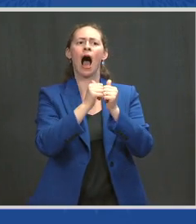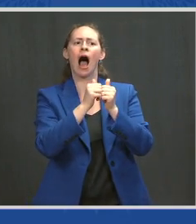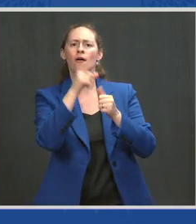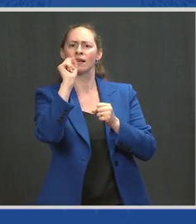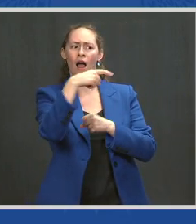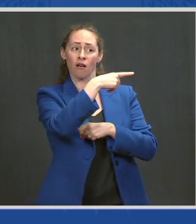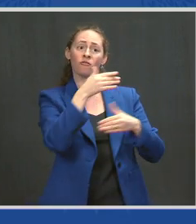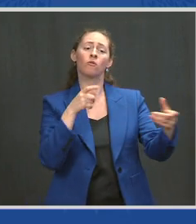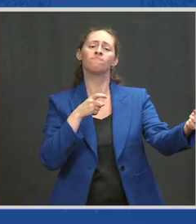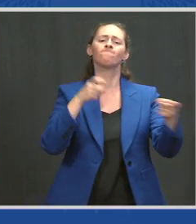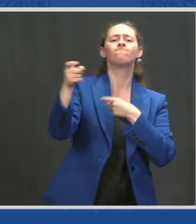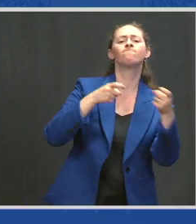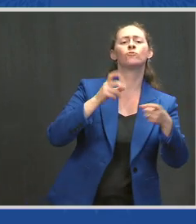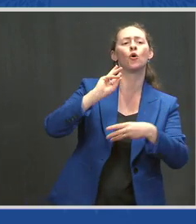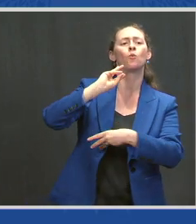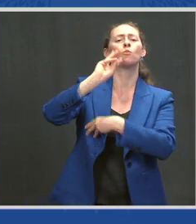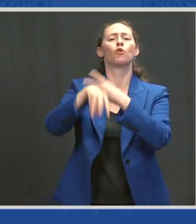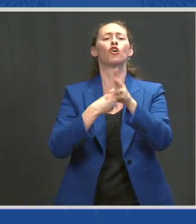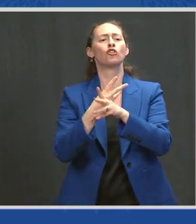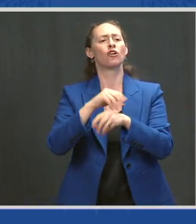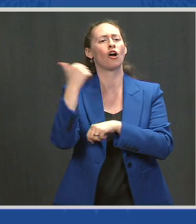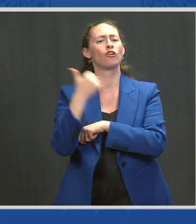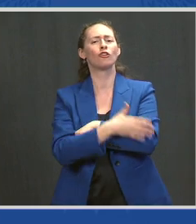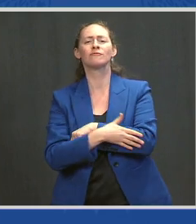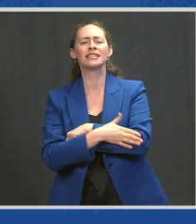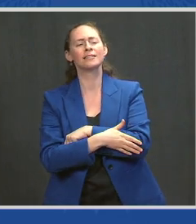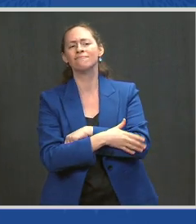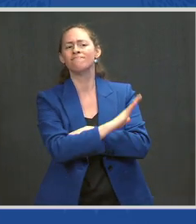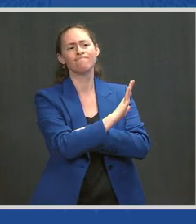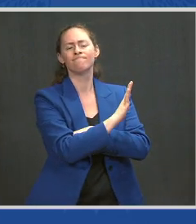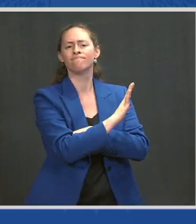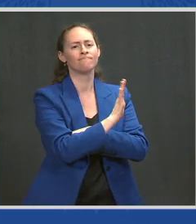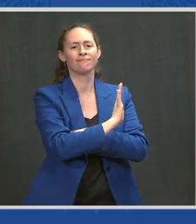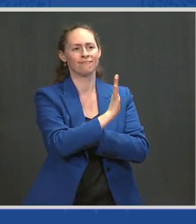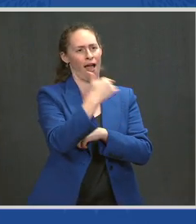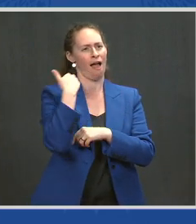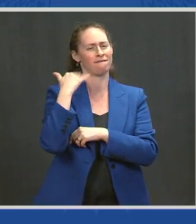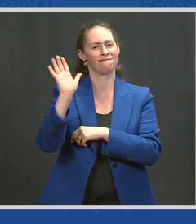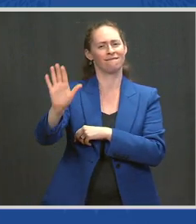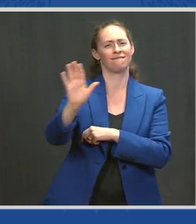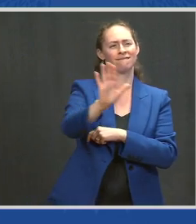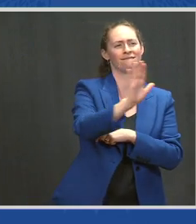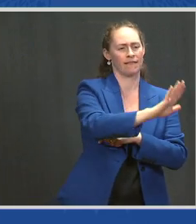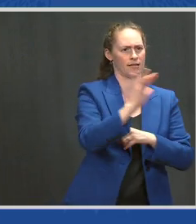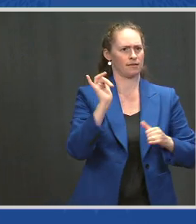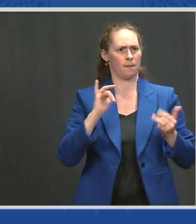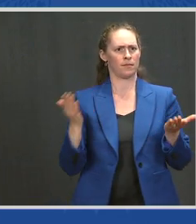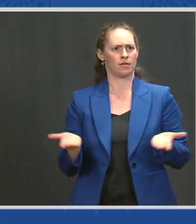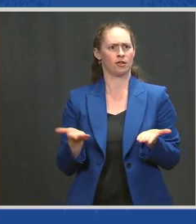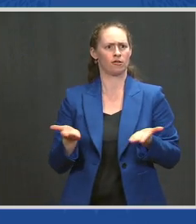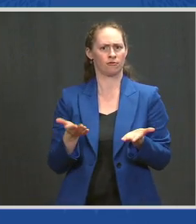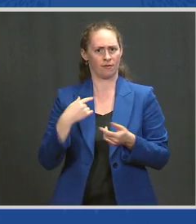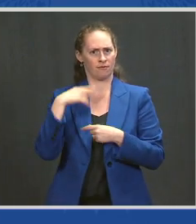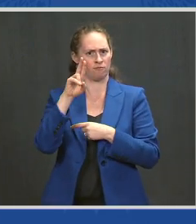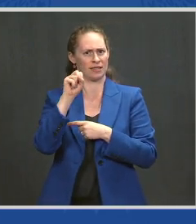There are other nations of significant consequence -- i.e. the United States of America being one of them. The Press: Mr. President, just a quick follow